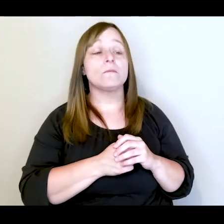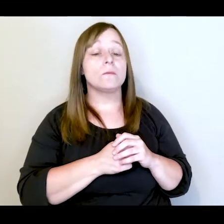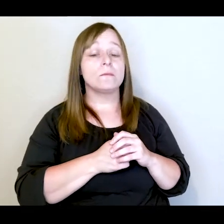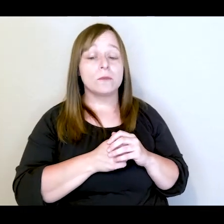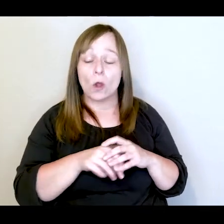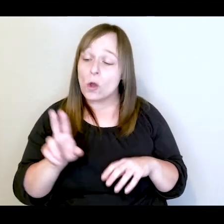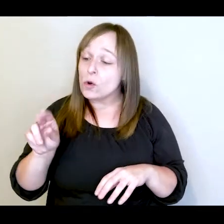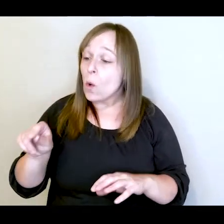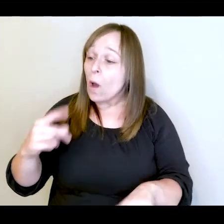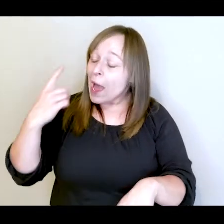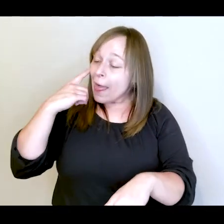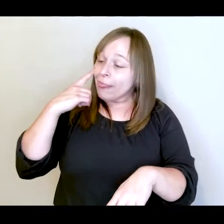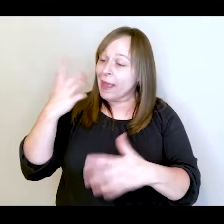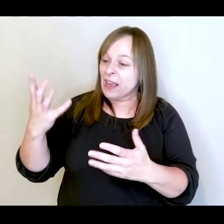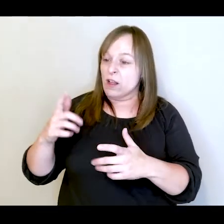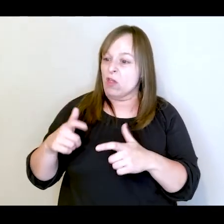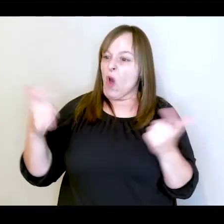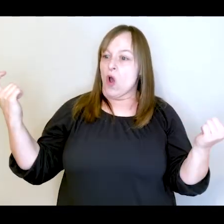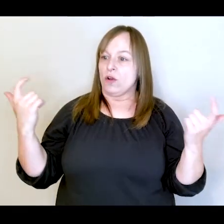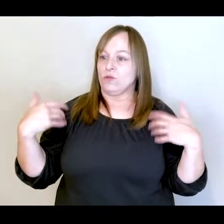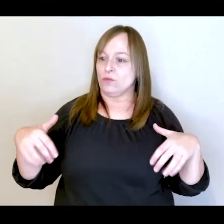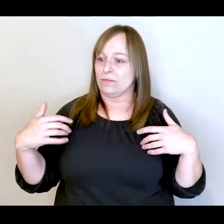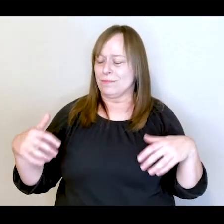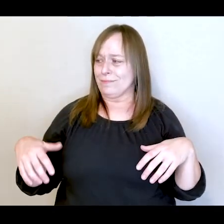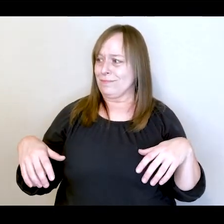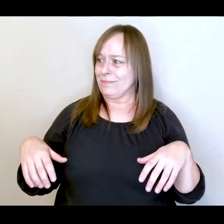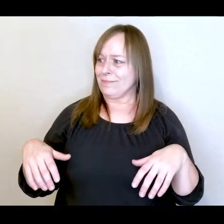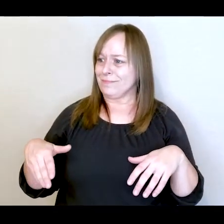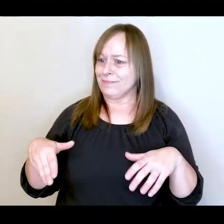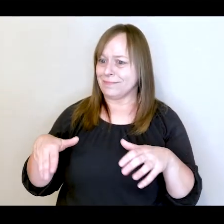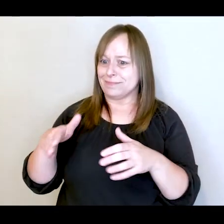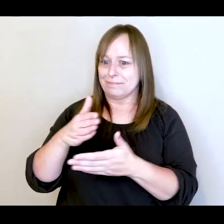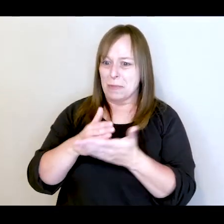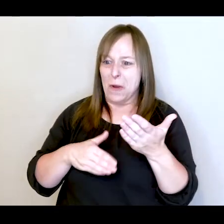K: No. I think it is such a large area of